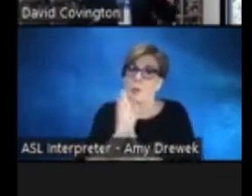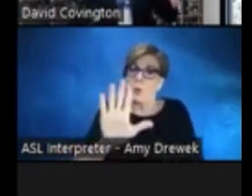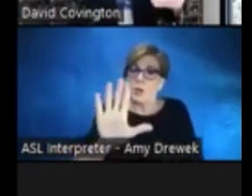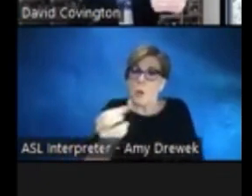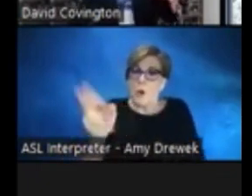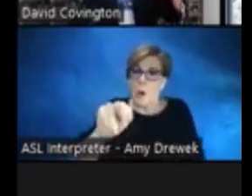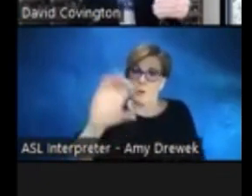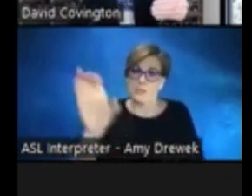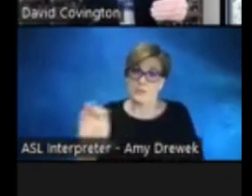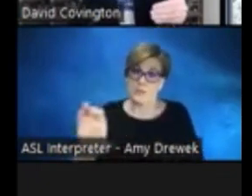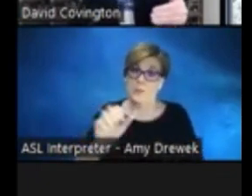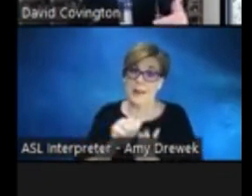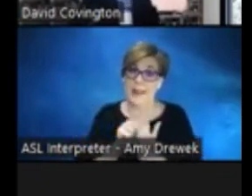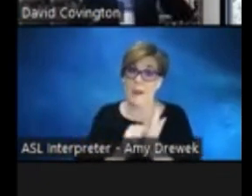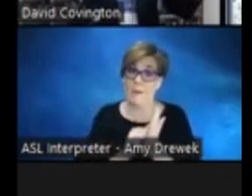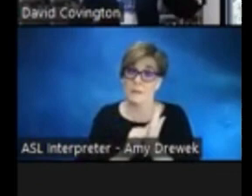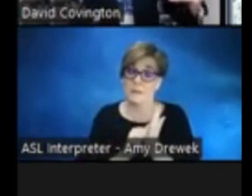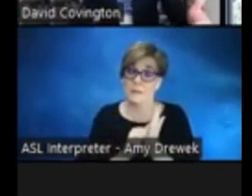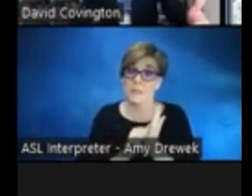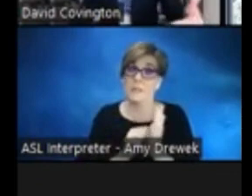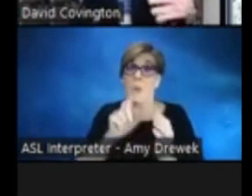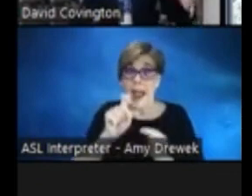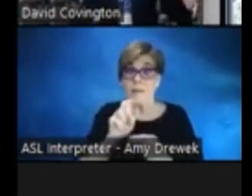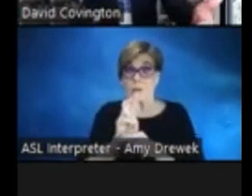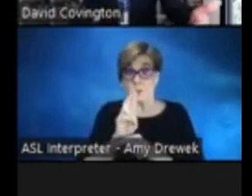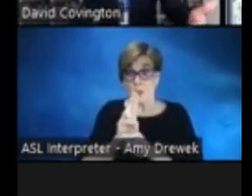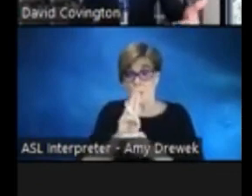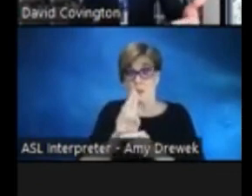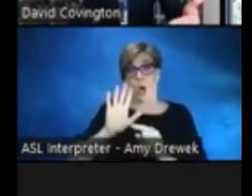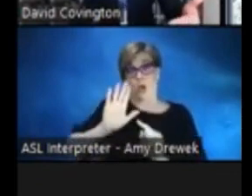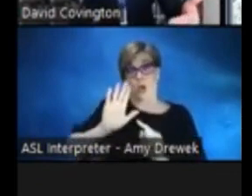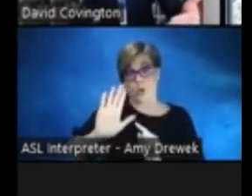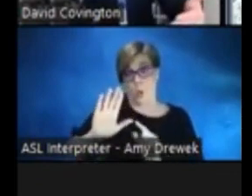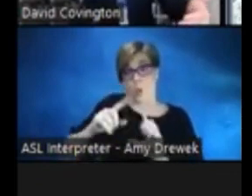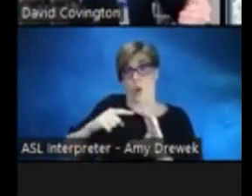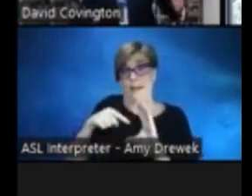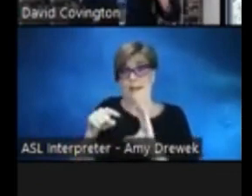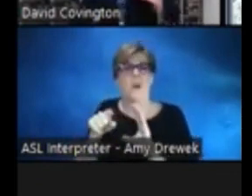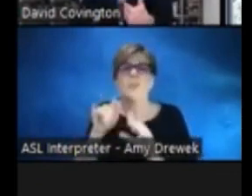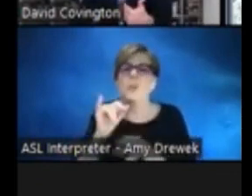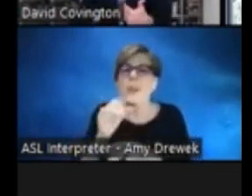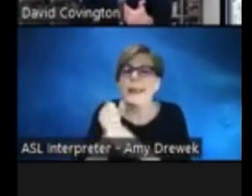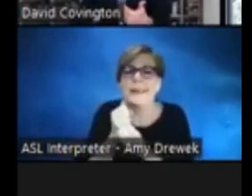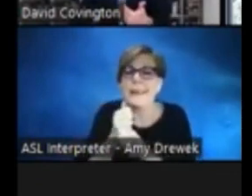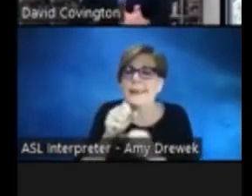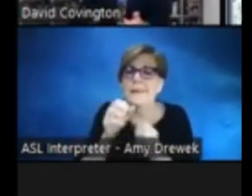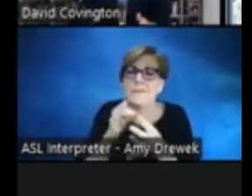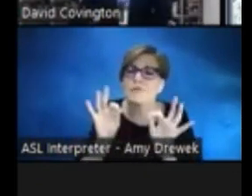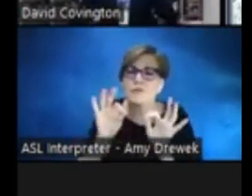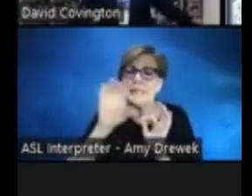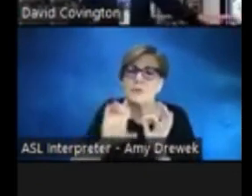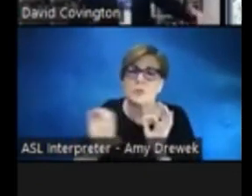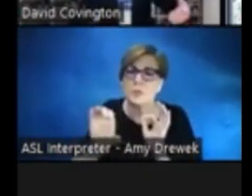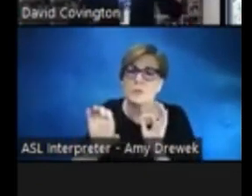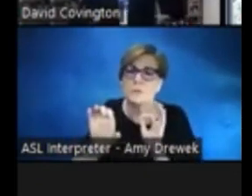YOU HAVE TO USE THE EMAIL IN YOUR ZOOM ACCOUNT. YOU CAN GET A FREE ZOOM ACCOUNT. YOU NEED THAT TO REGISTER.